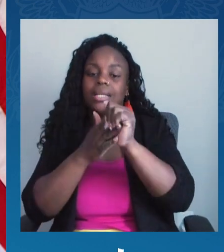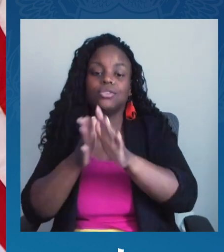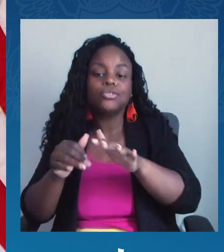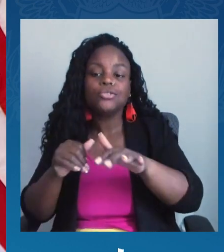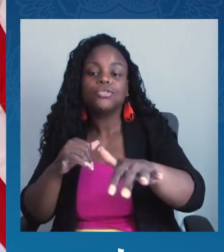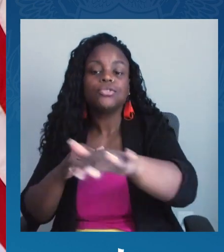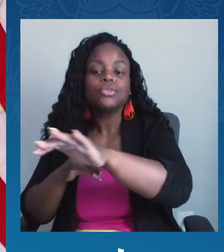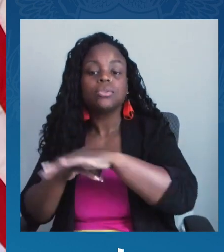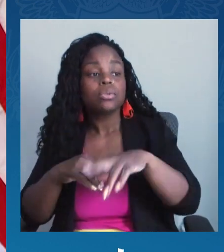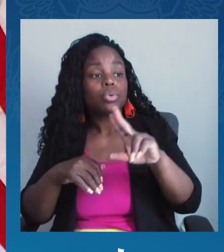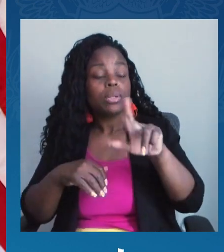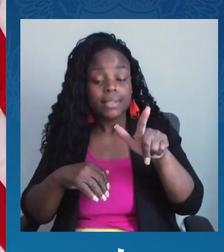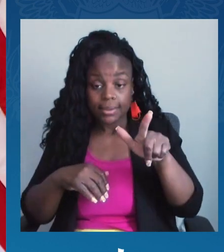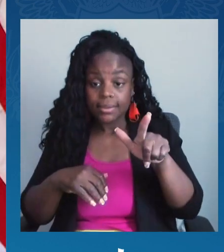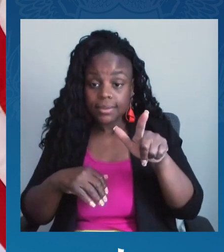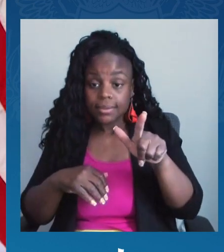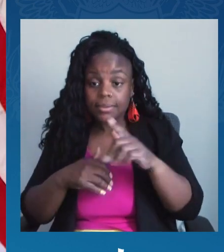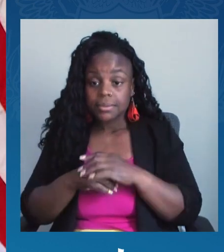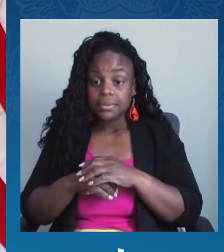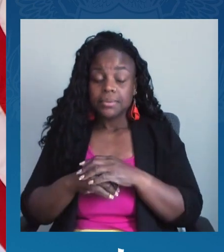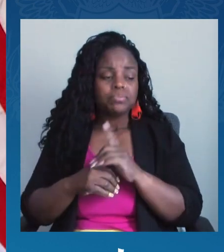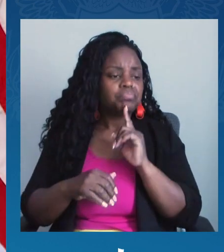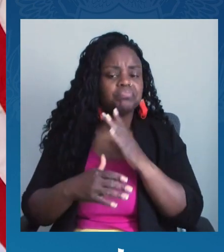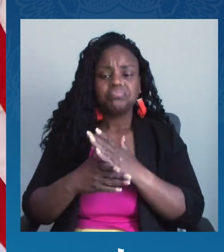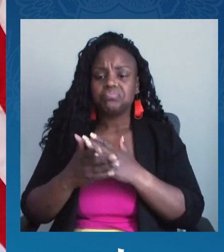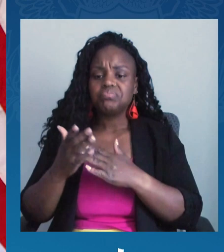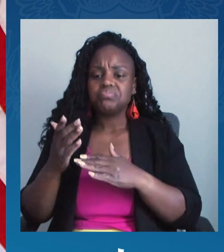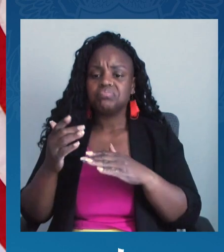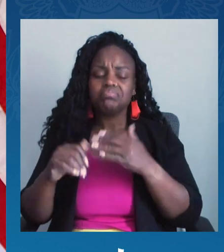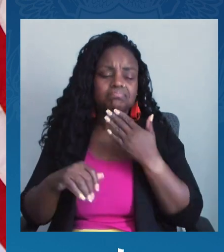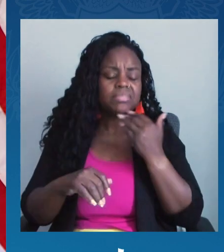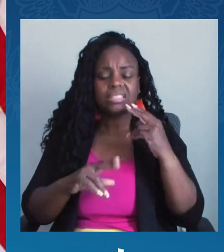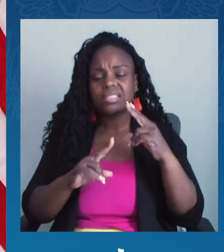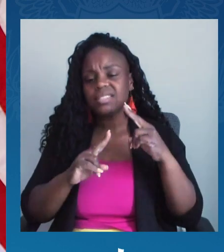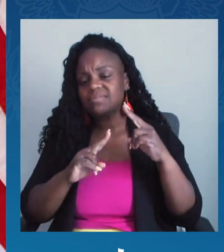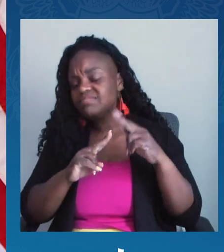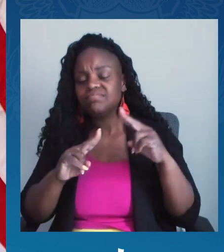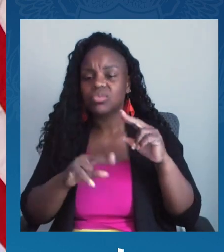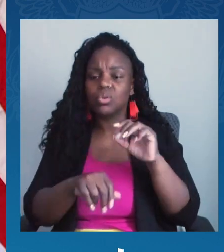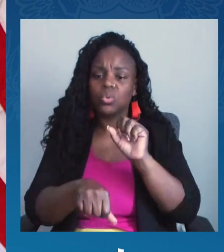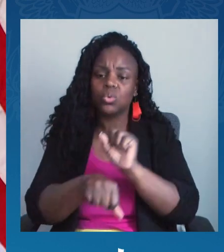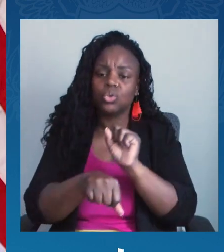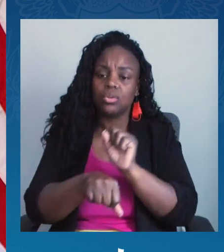Some of the best work that has happened in the ongoing movements for justice,